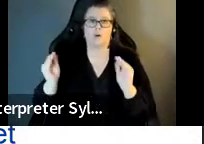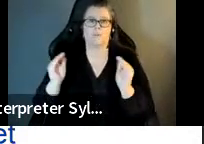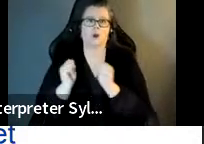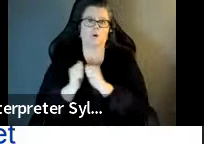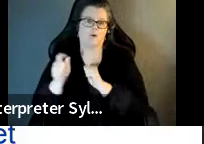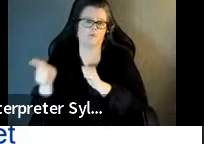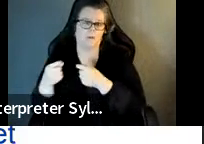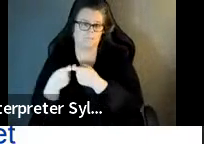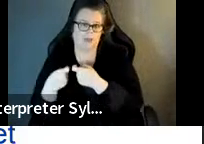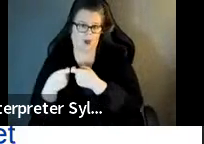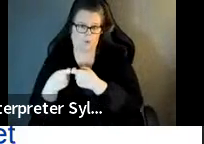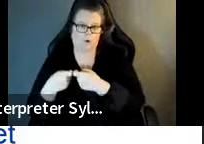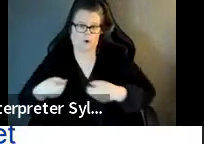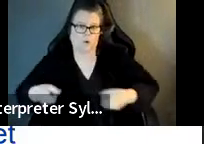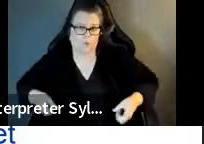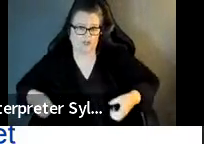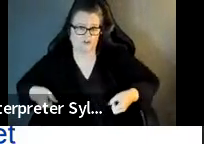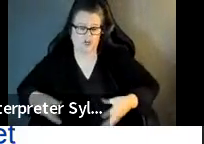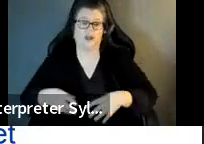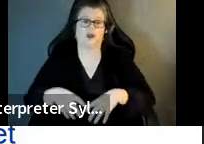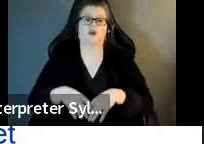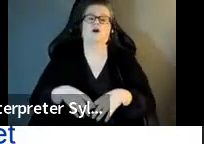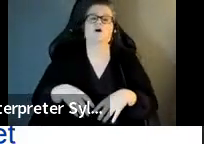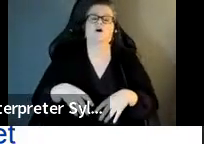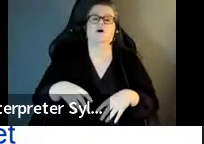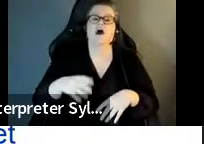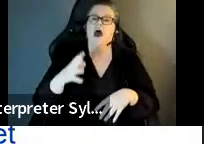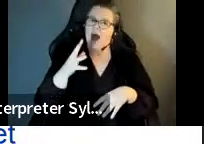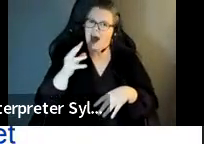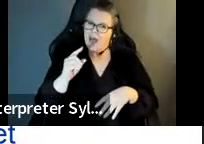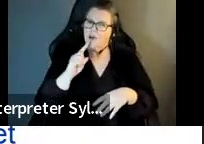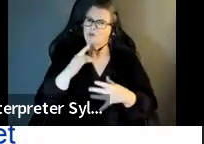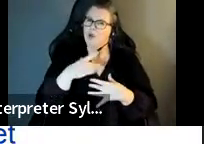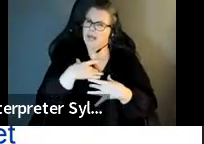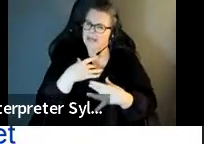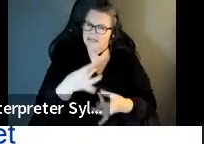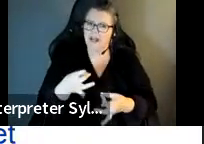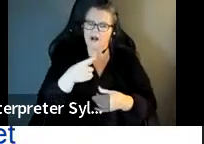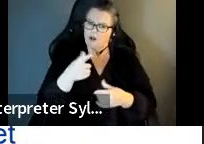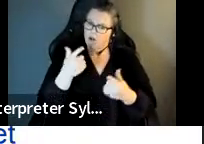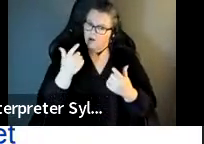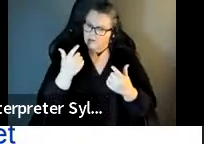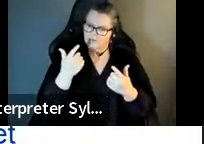It's also interesting to note there is a large variability even within each of these eight